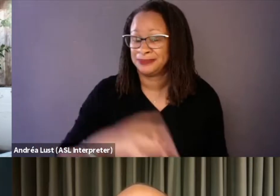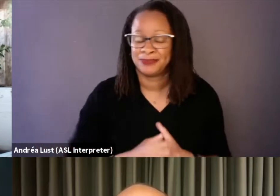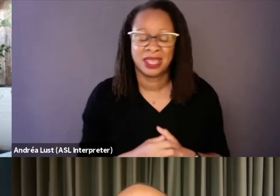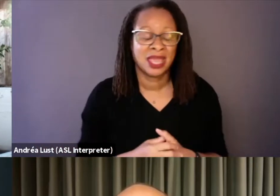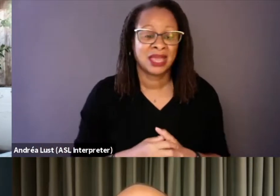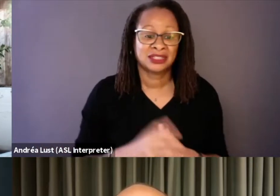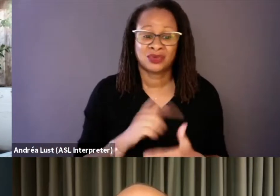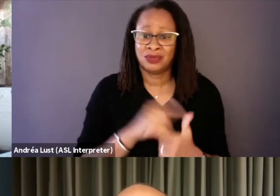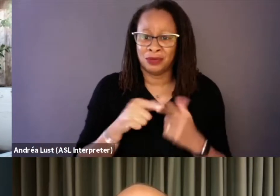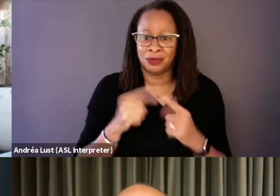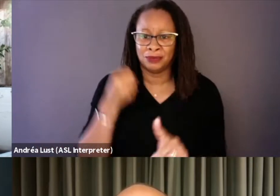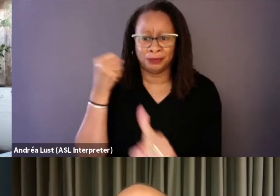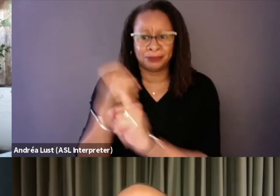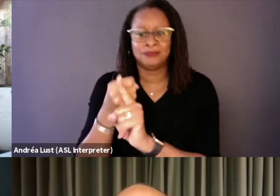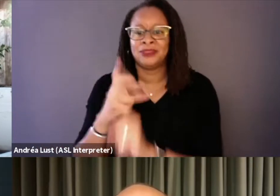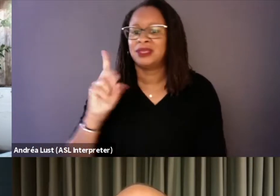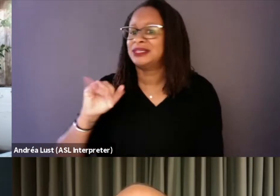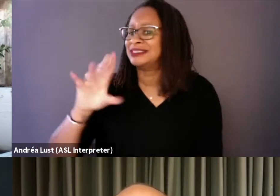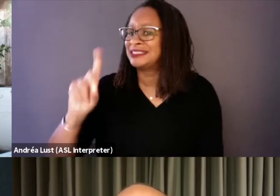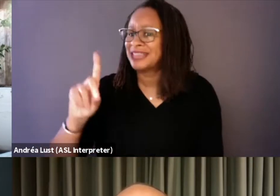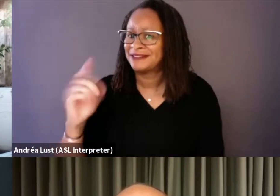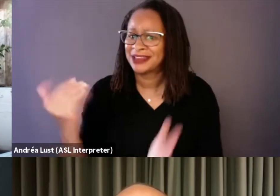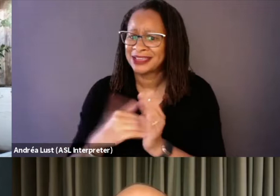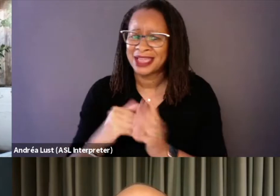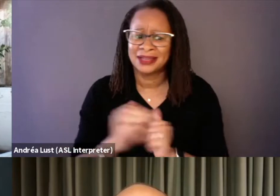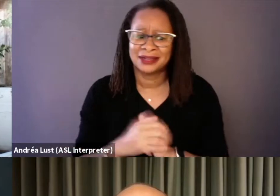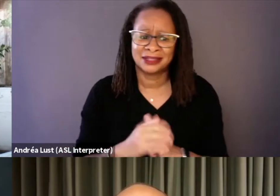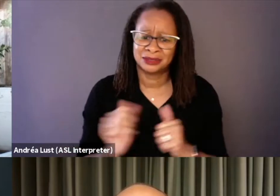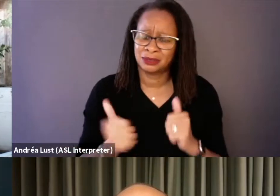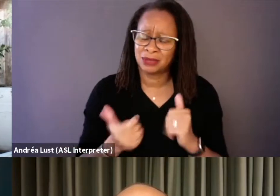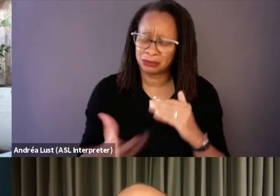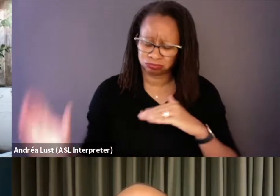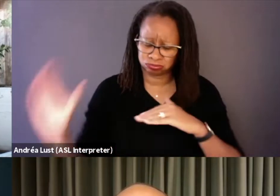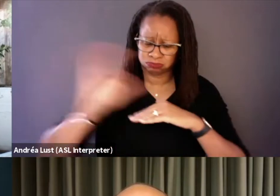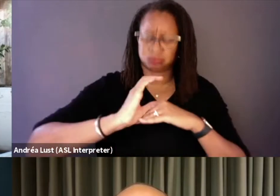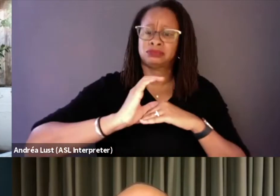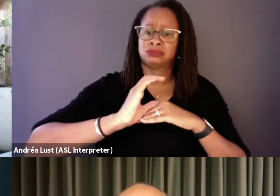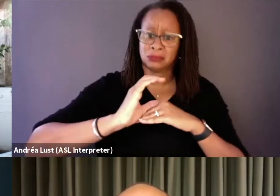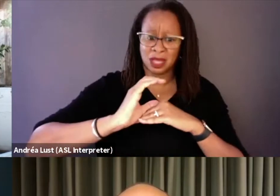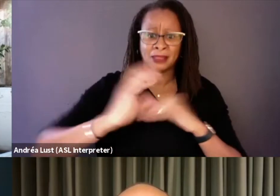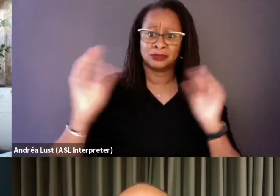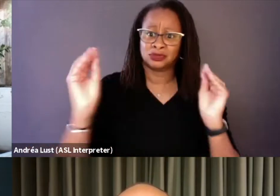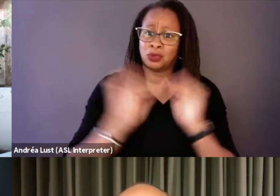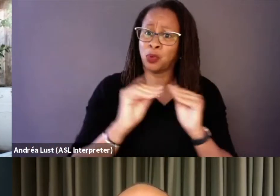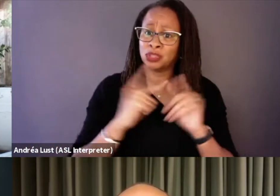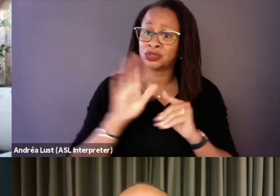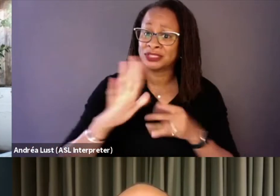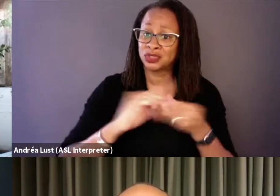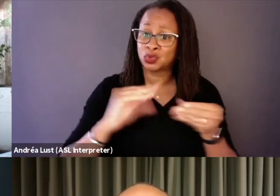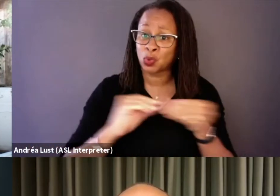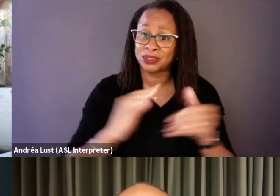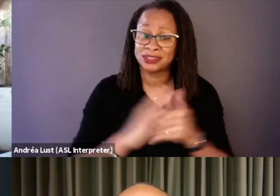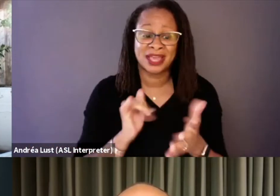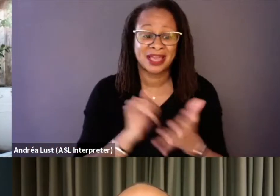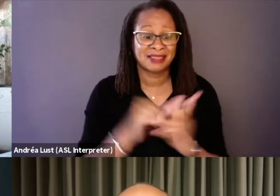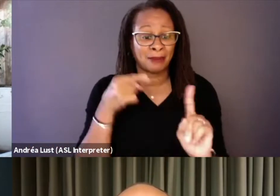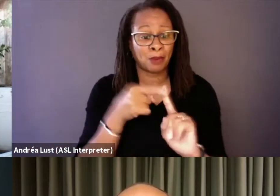and I realized that there was all this story on top of what little I did know about him. And at that point it was about, I guess,